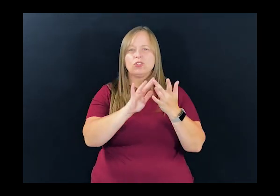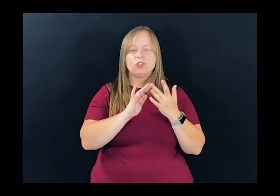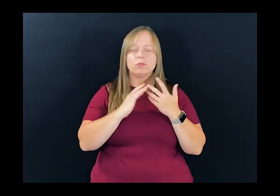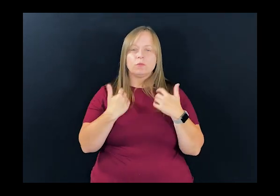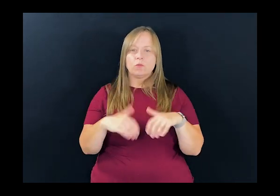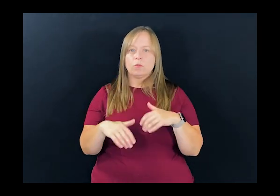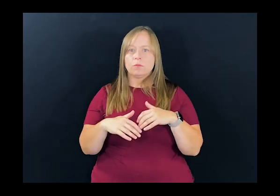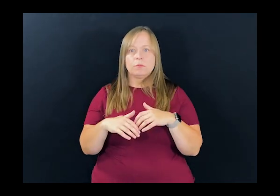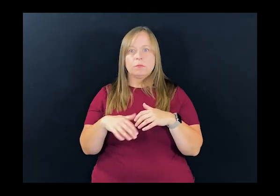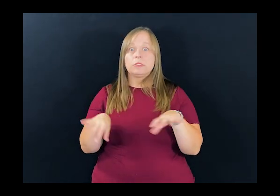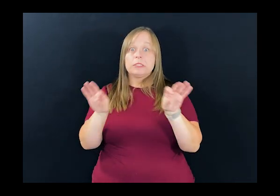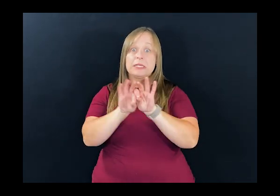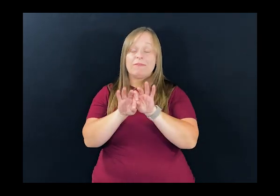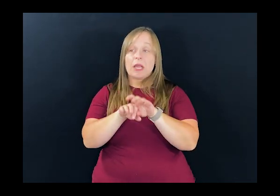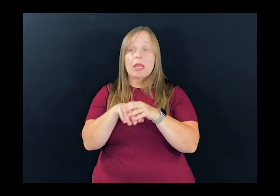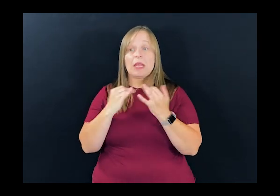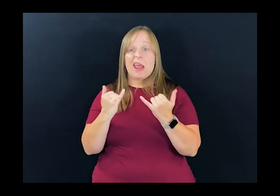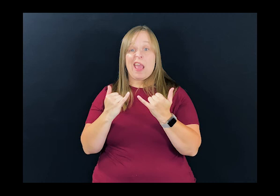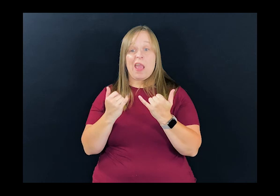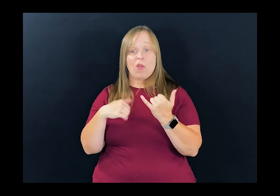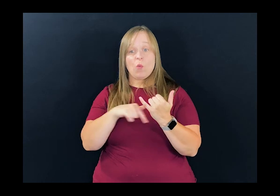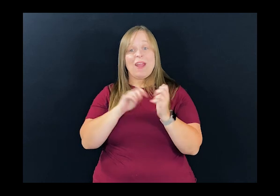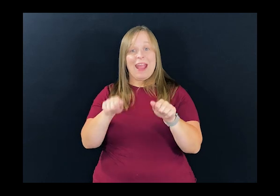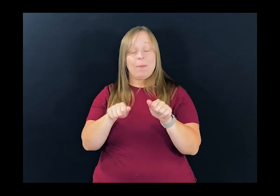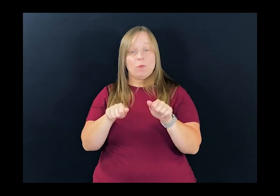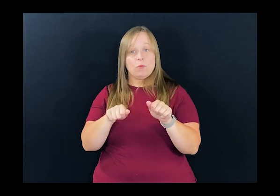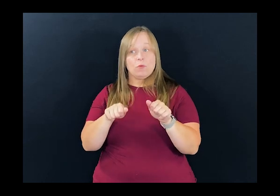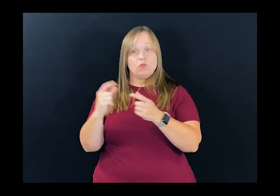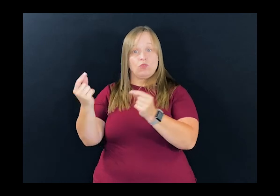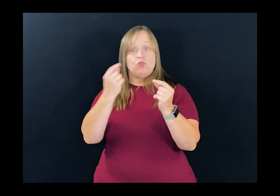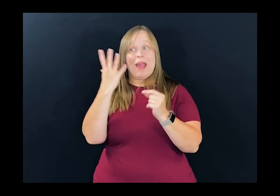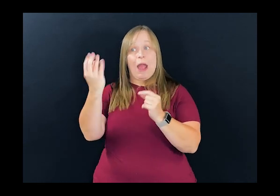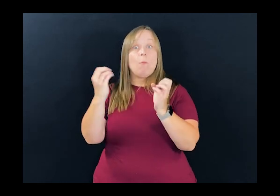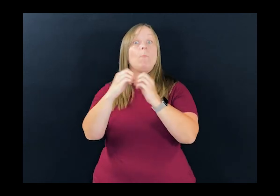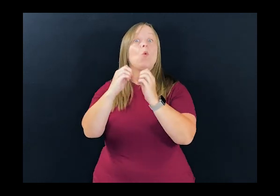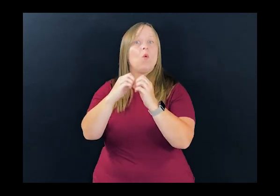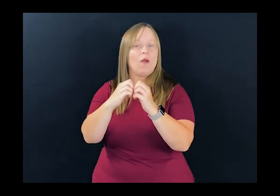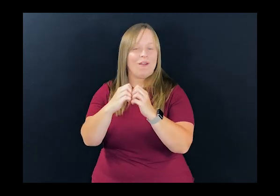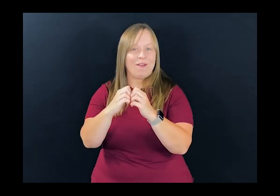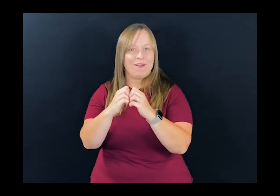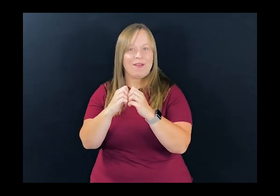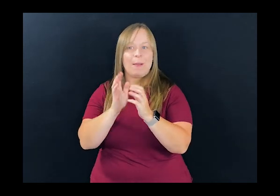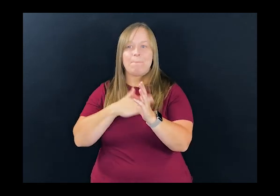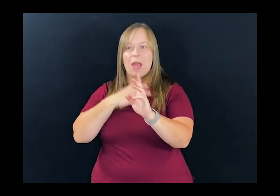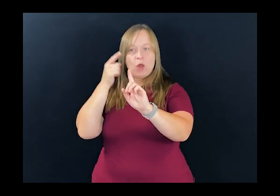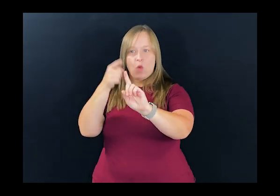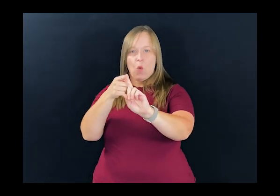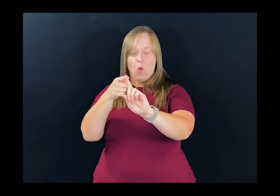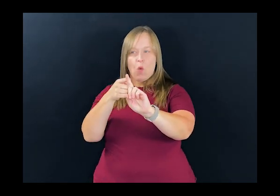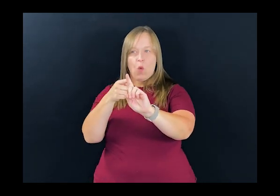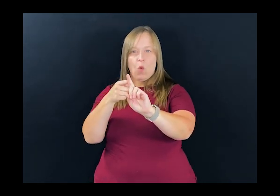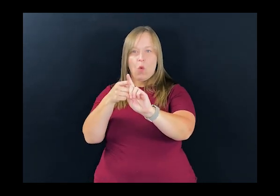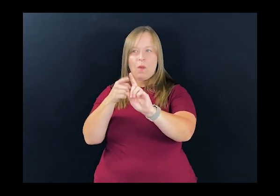That is really significant. Now that we are able to go out more, my goal is to go out now and meet